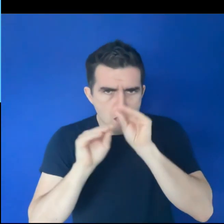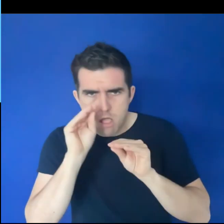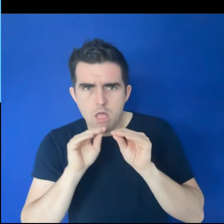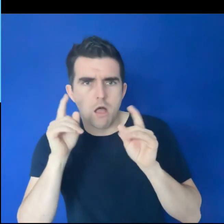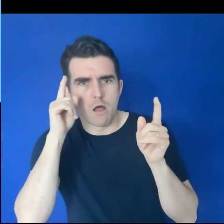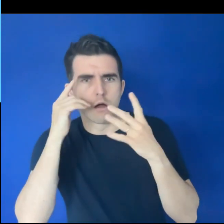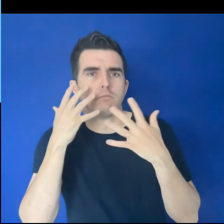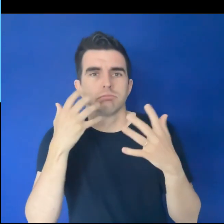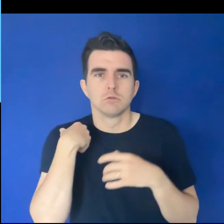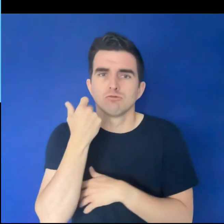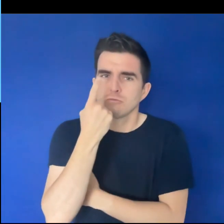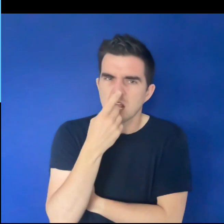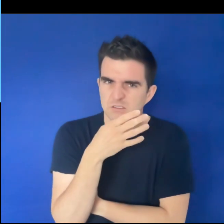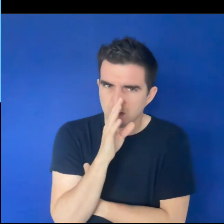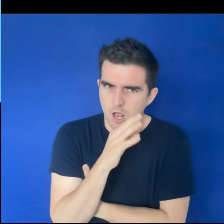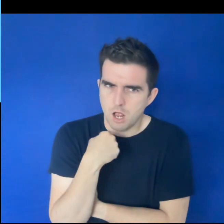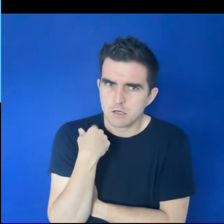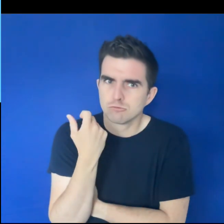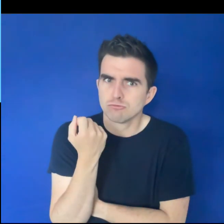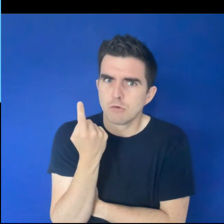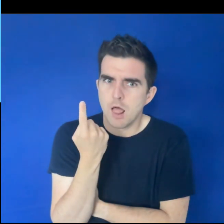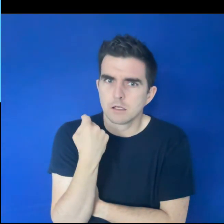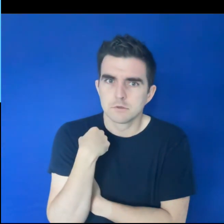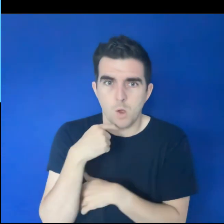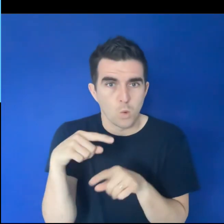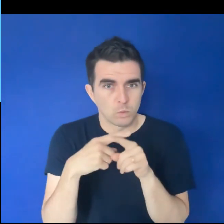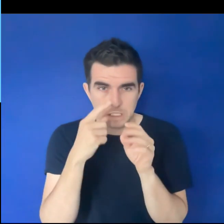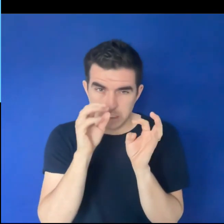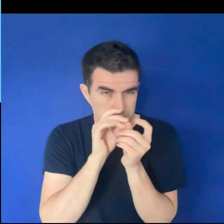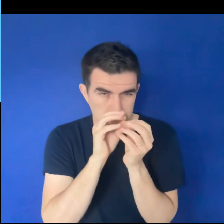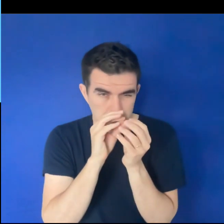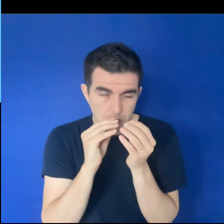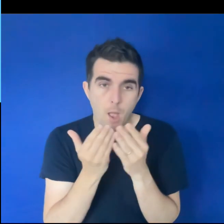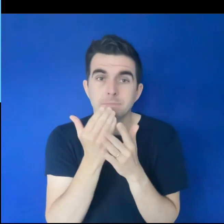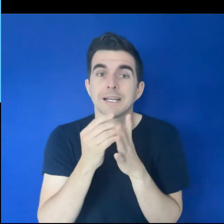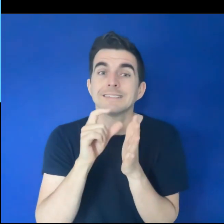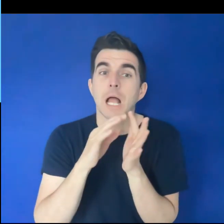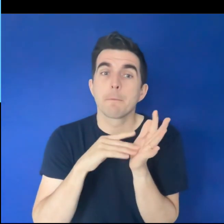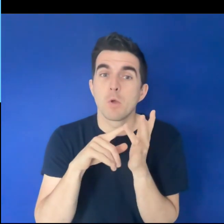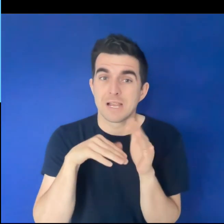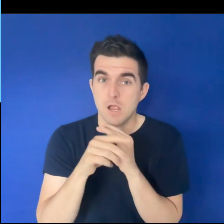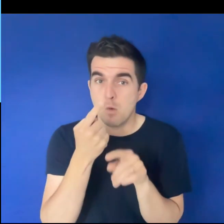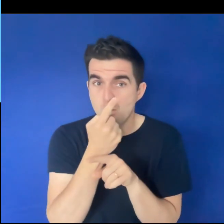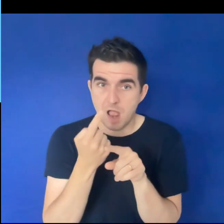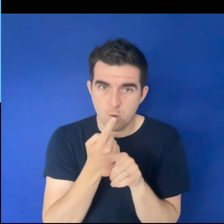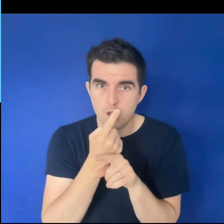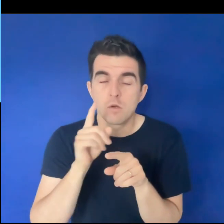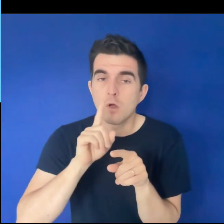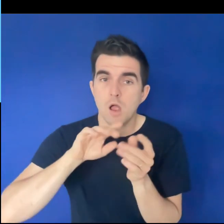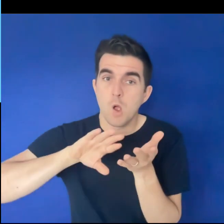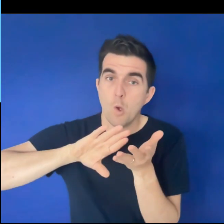That made me so sad that I quickly updated the demo within the hour, with a button to disable the minigames.